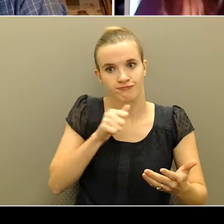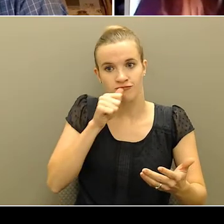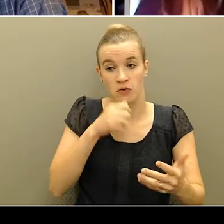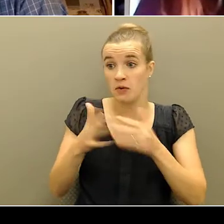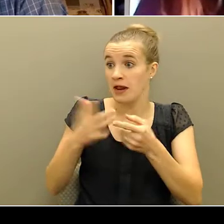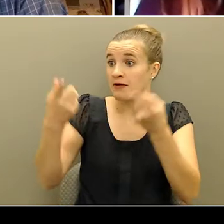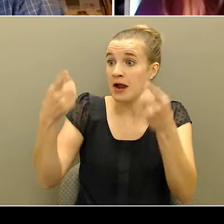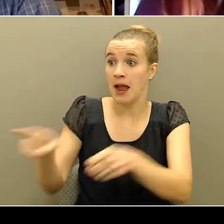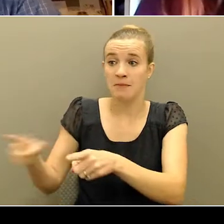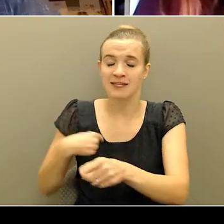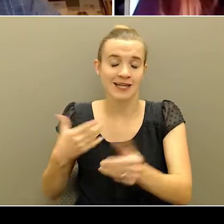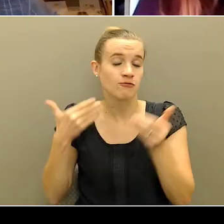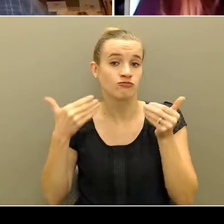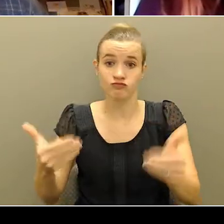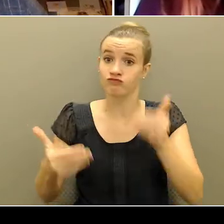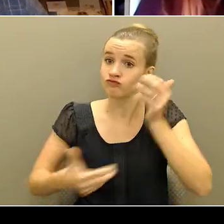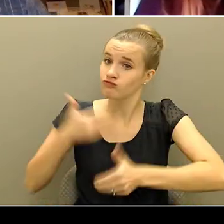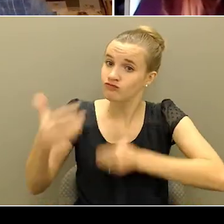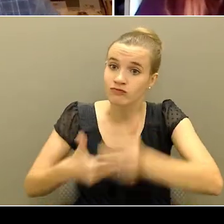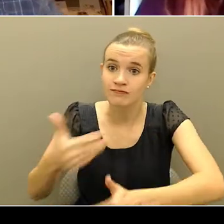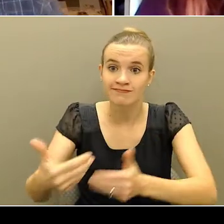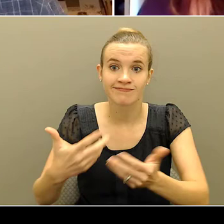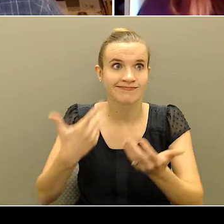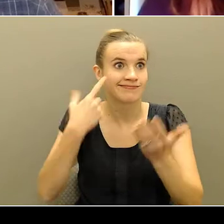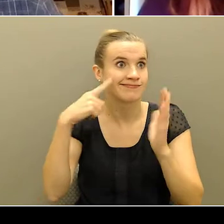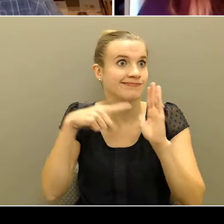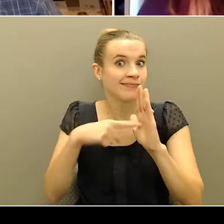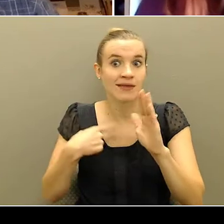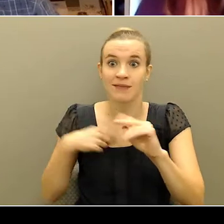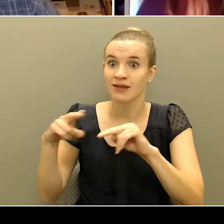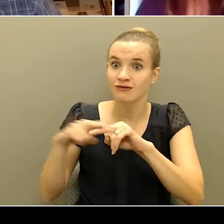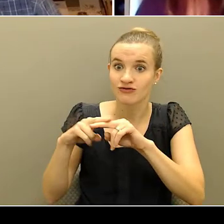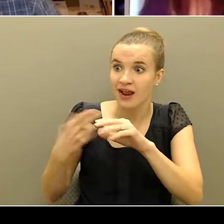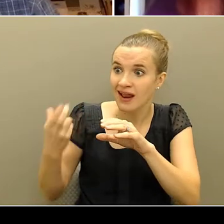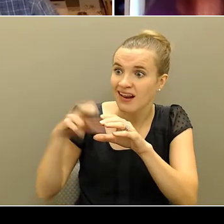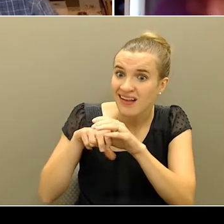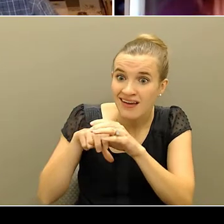detour, it's like, Okay, this is kind of fun, like, it's almost Adventure Time.